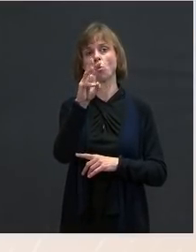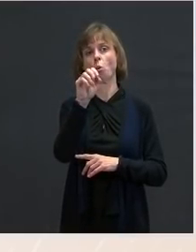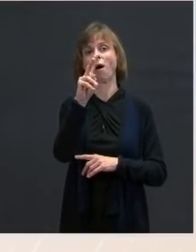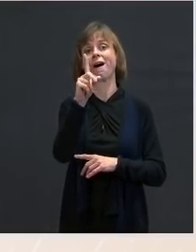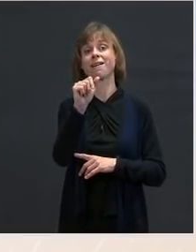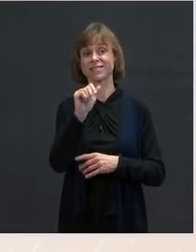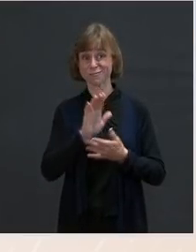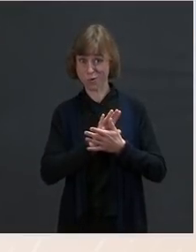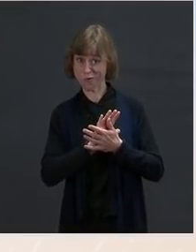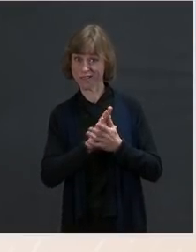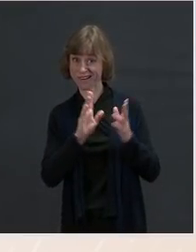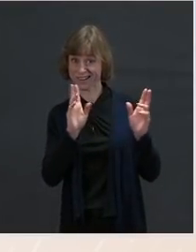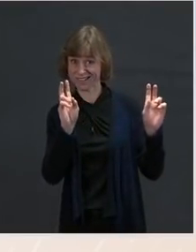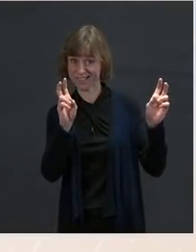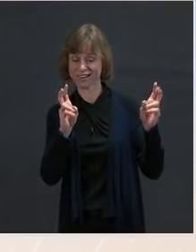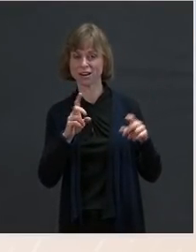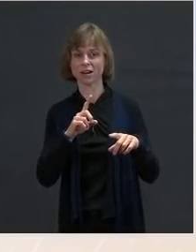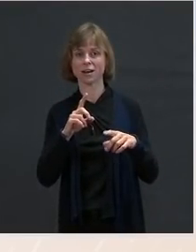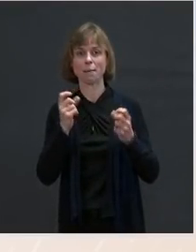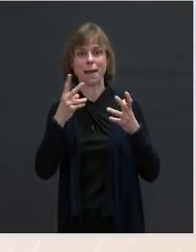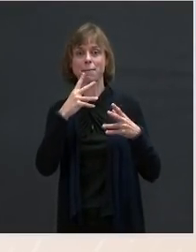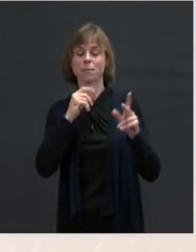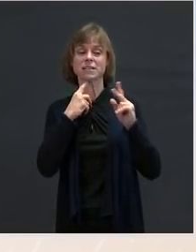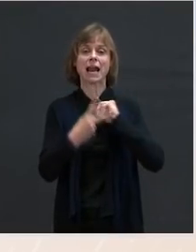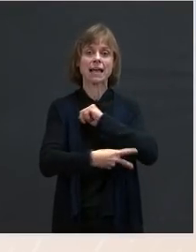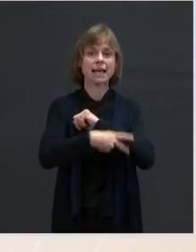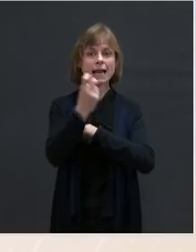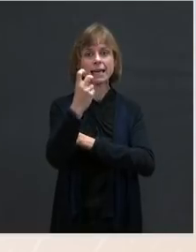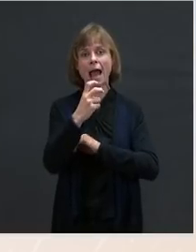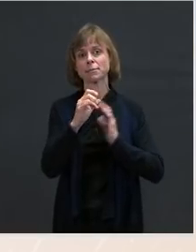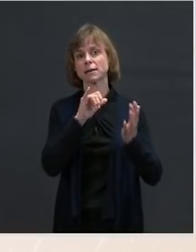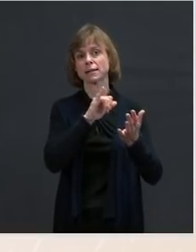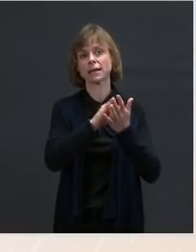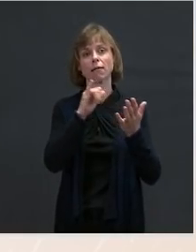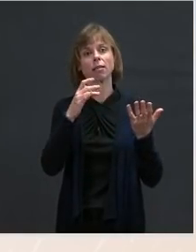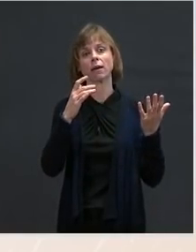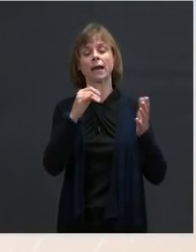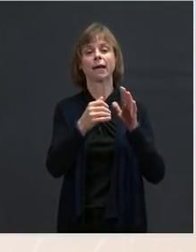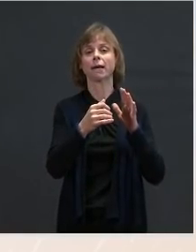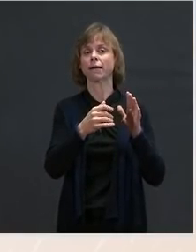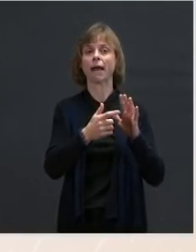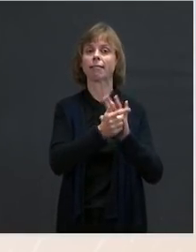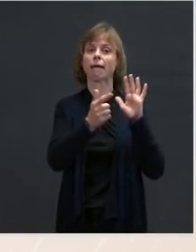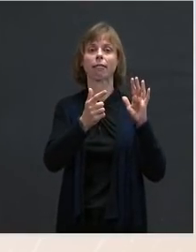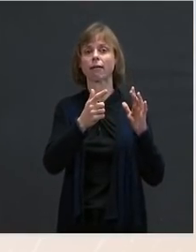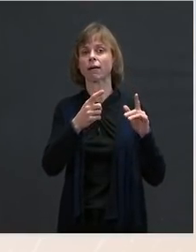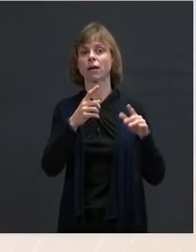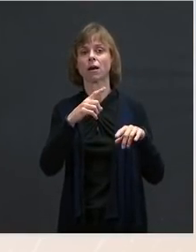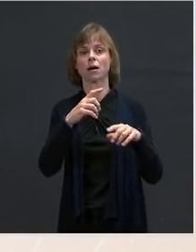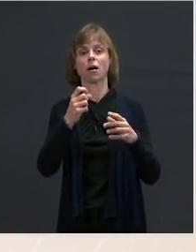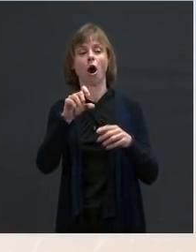but who the government defends and says should be on trial? Ms. Psaki: It's a great question. I have not spoken with our national security team